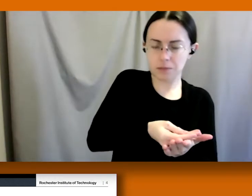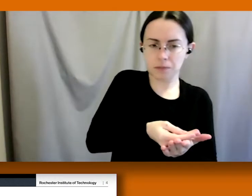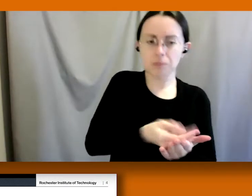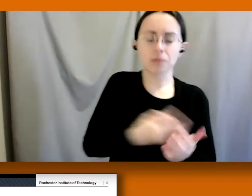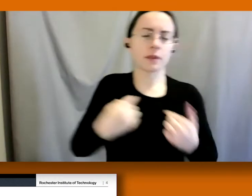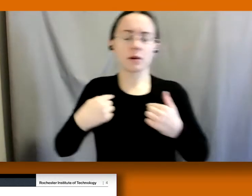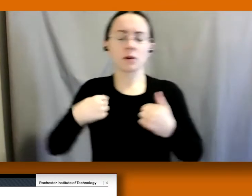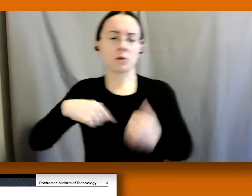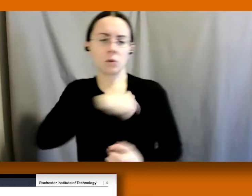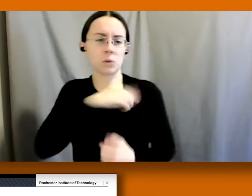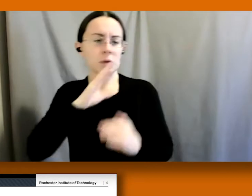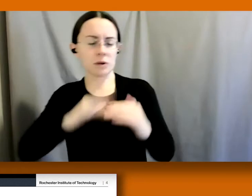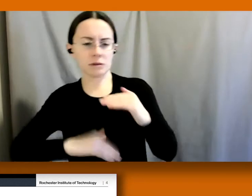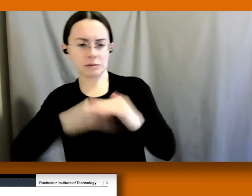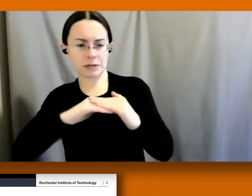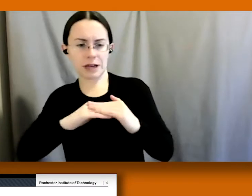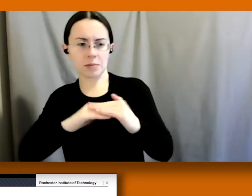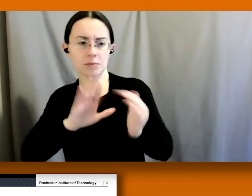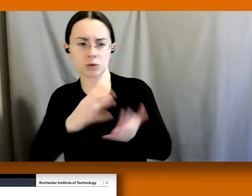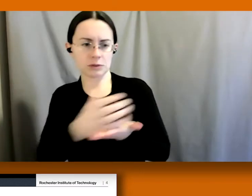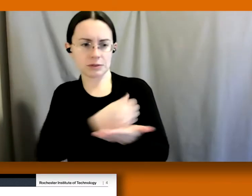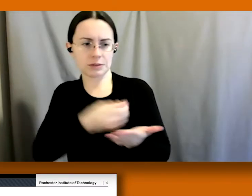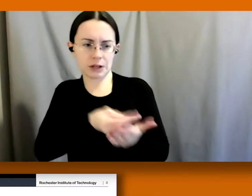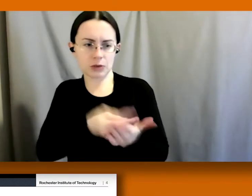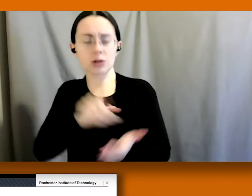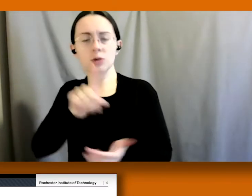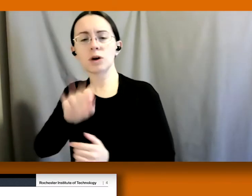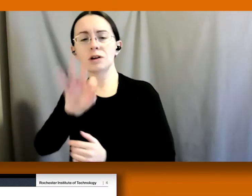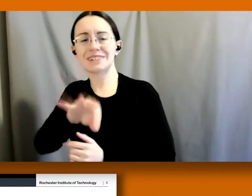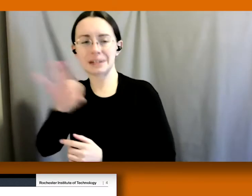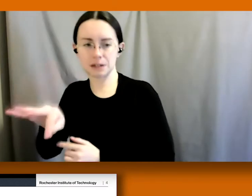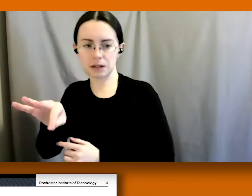at $199,000 over your appointment period.